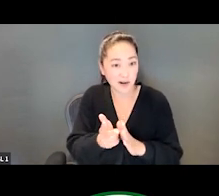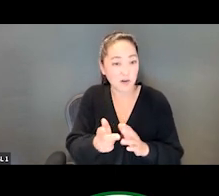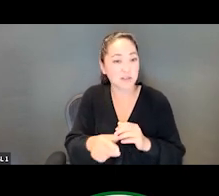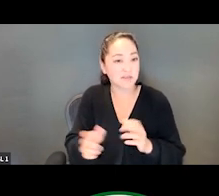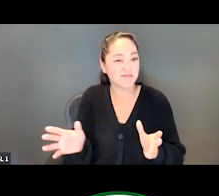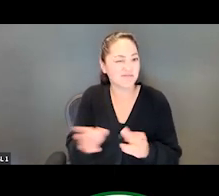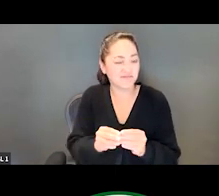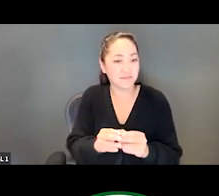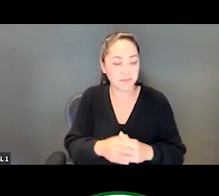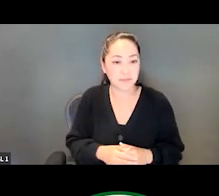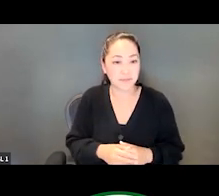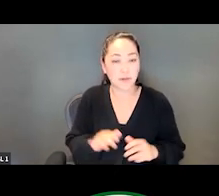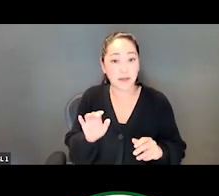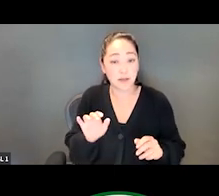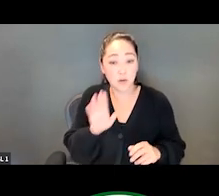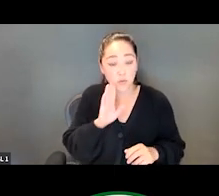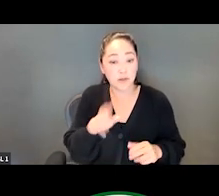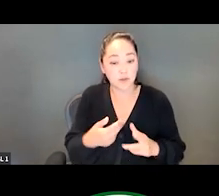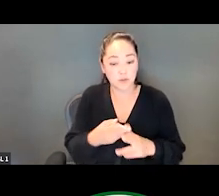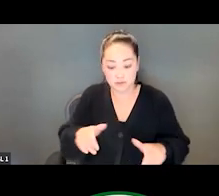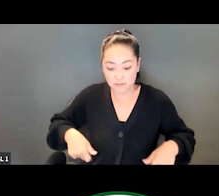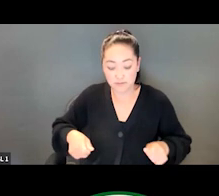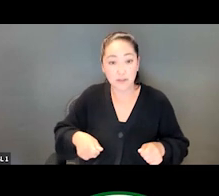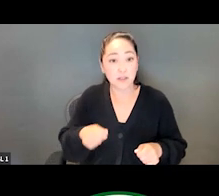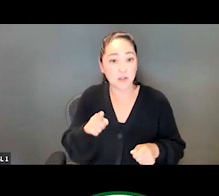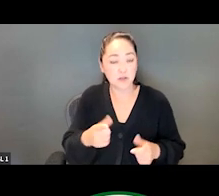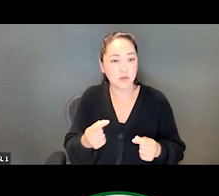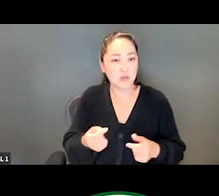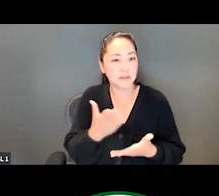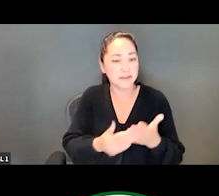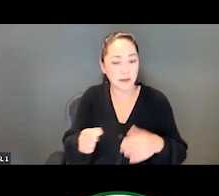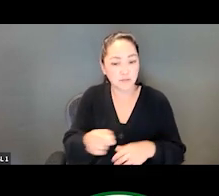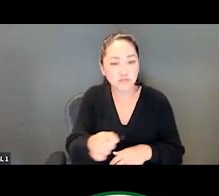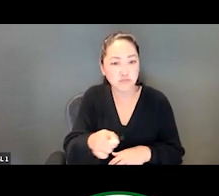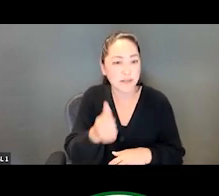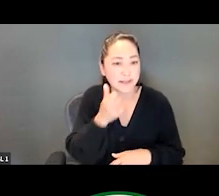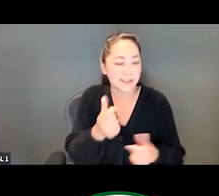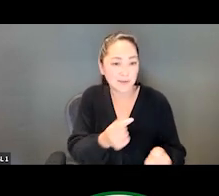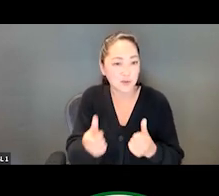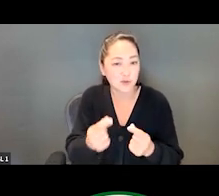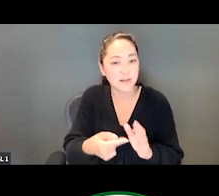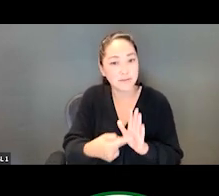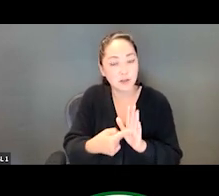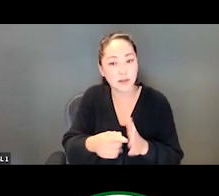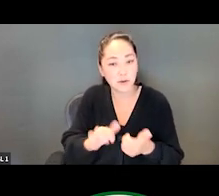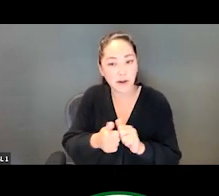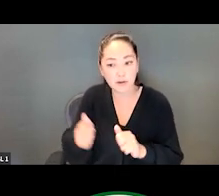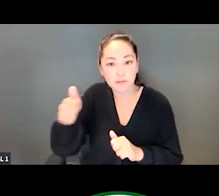wheeled mobility device to maneuver through a set of paths and perform other daily activities, such as reaching to push a button.